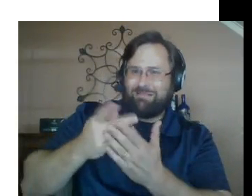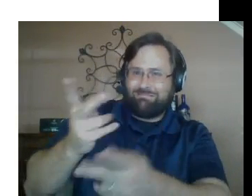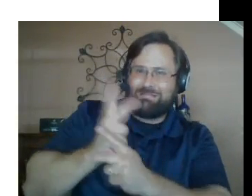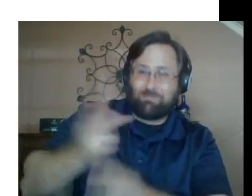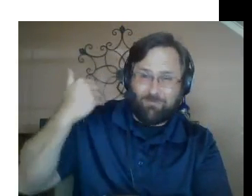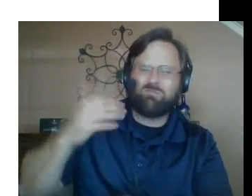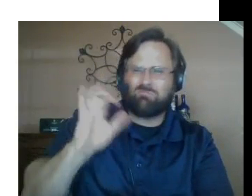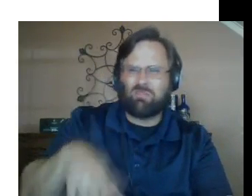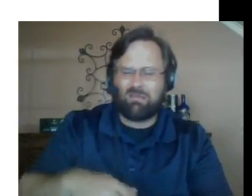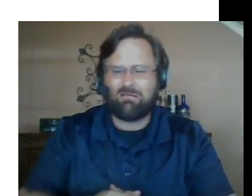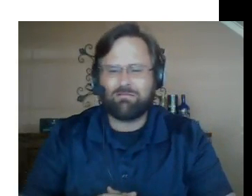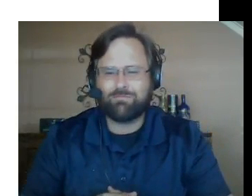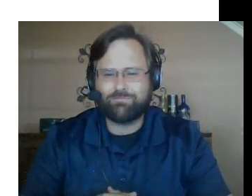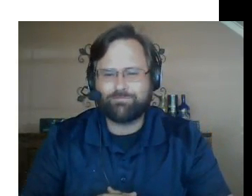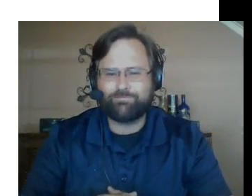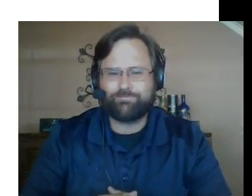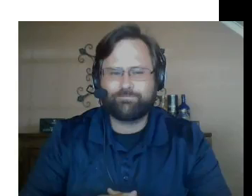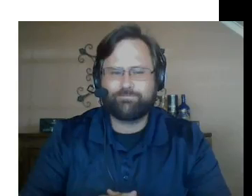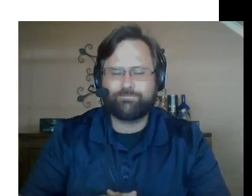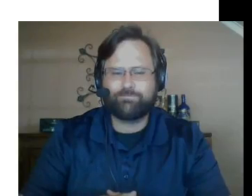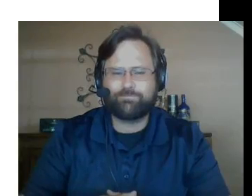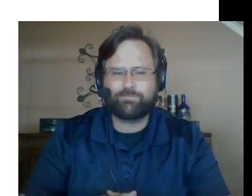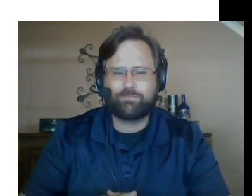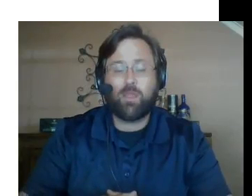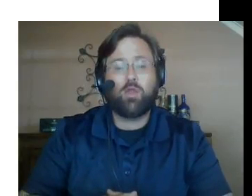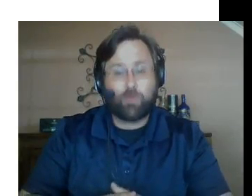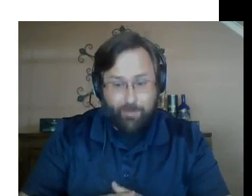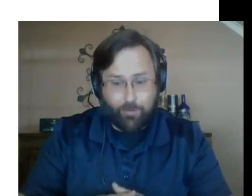remember